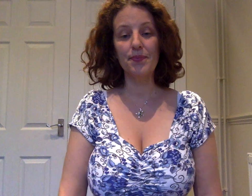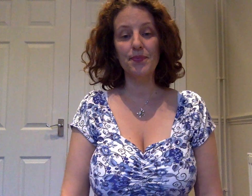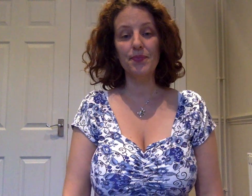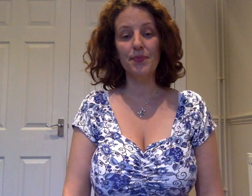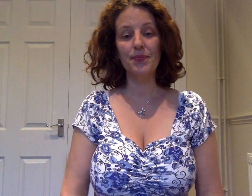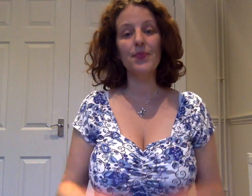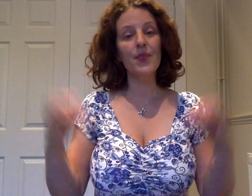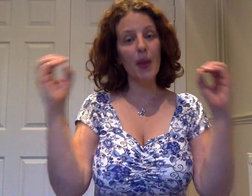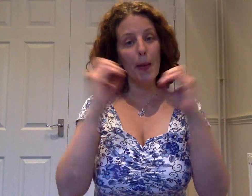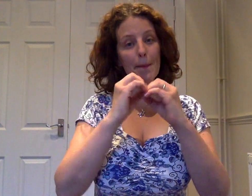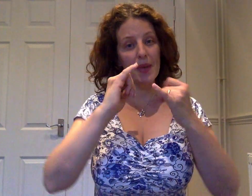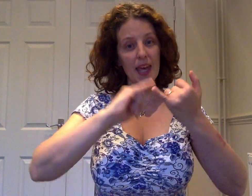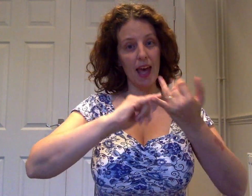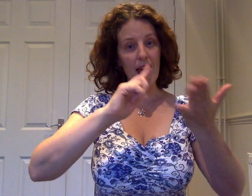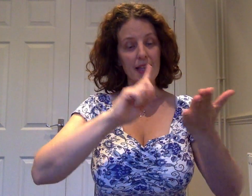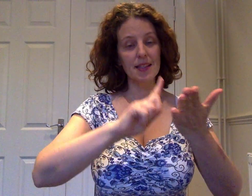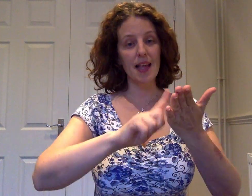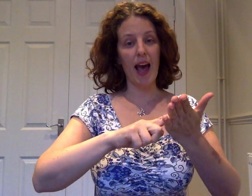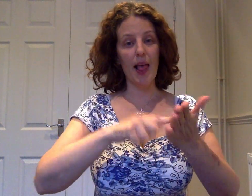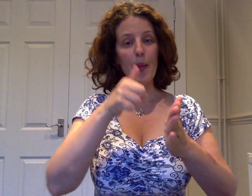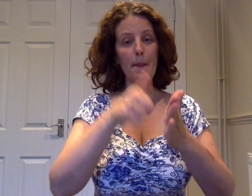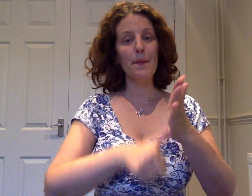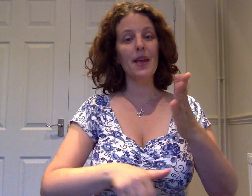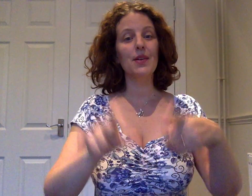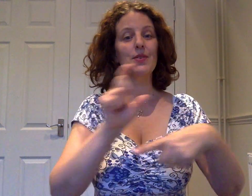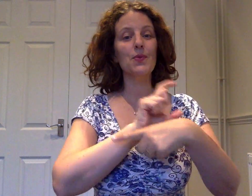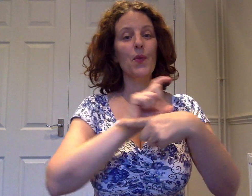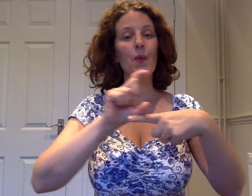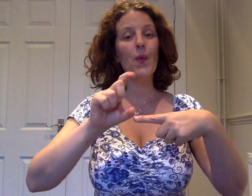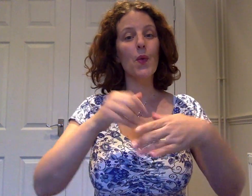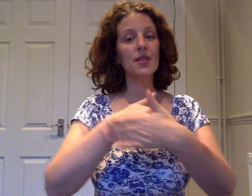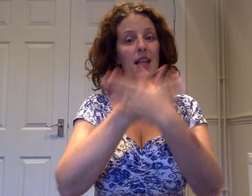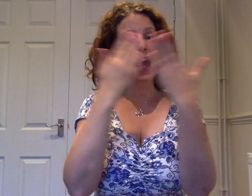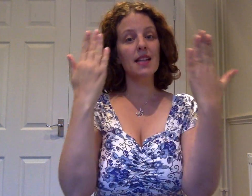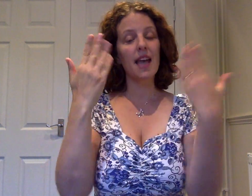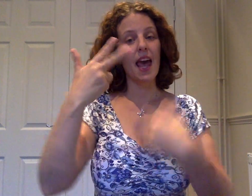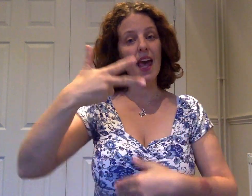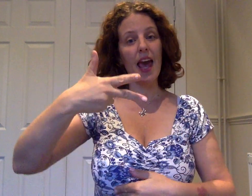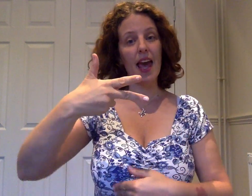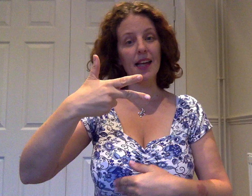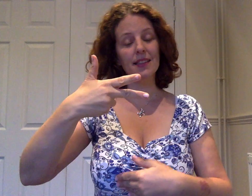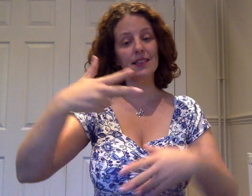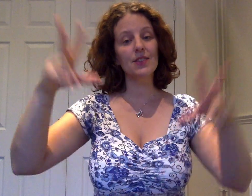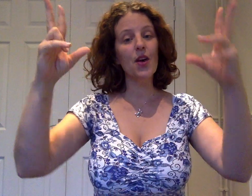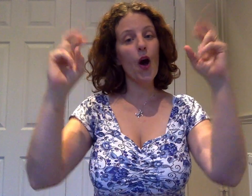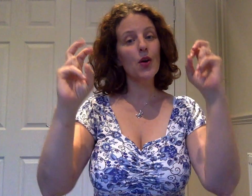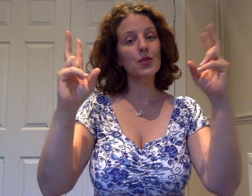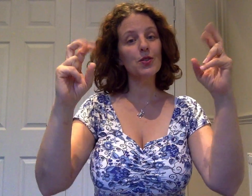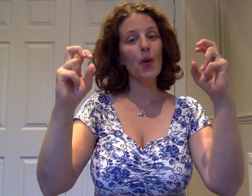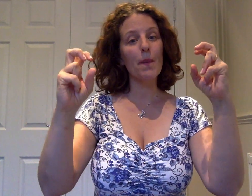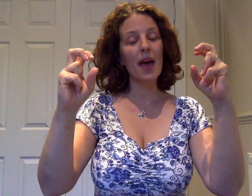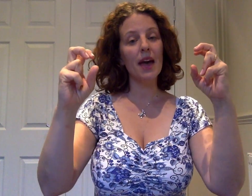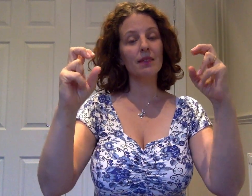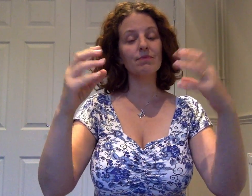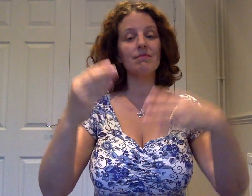BSL beginners course day 8